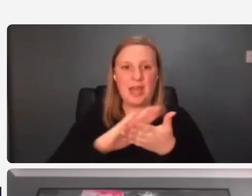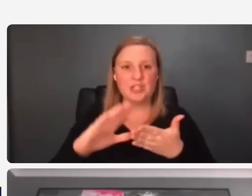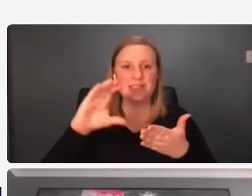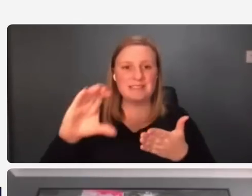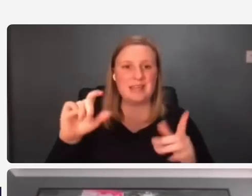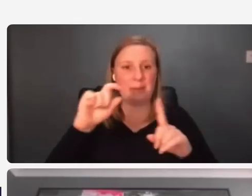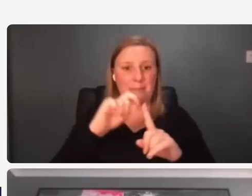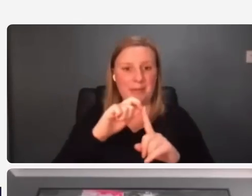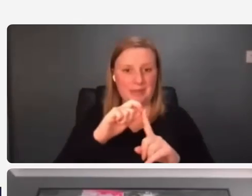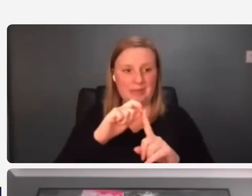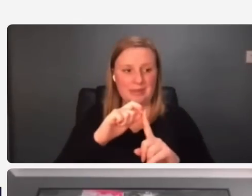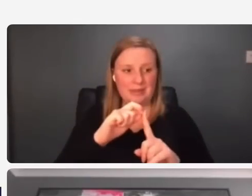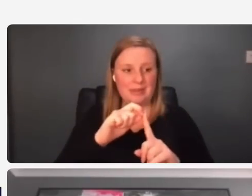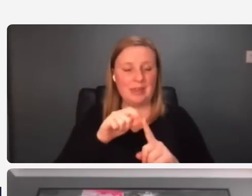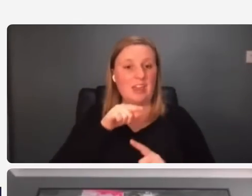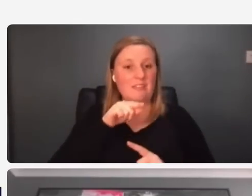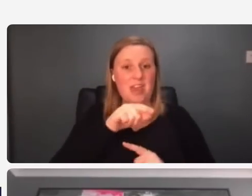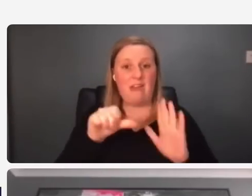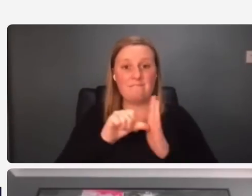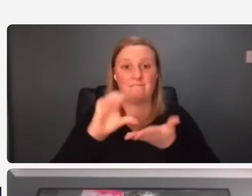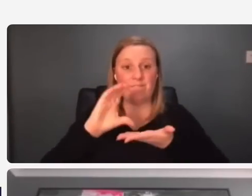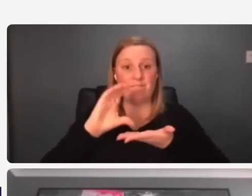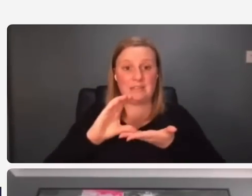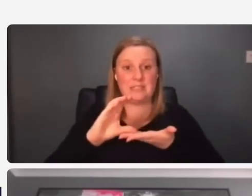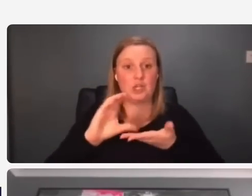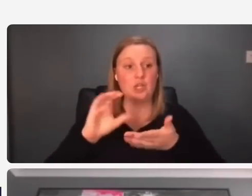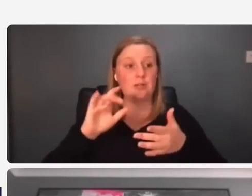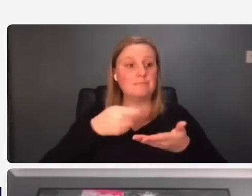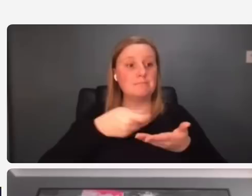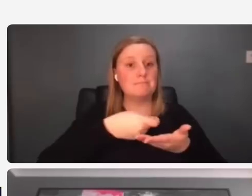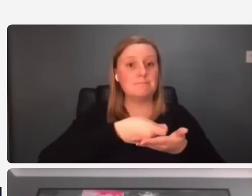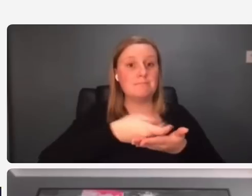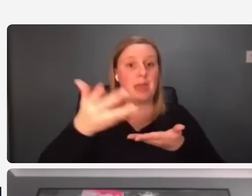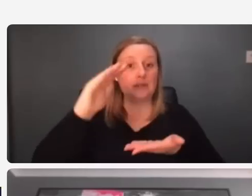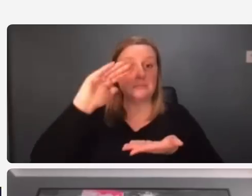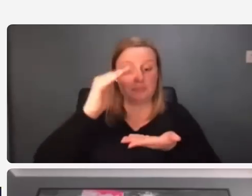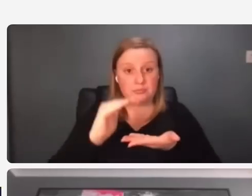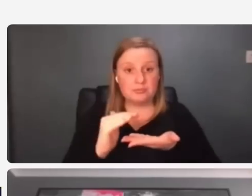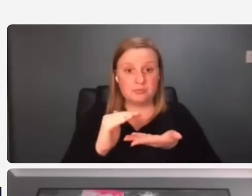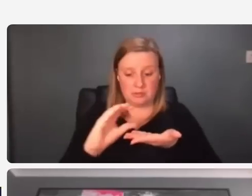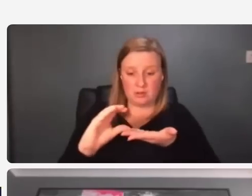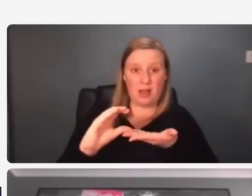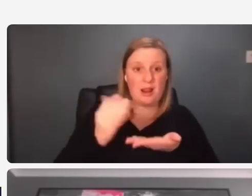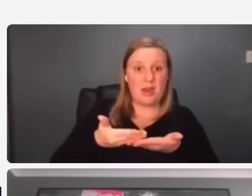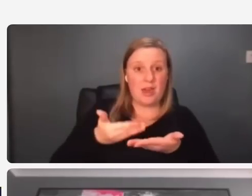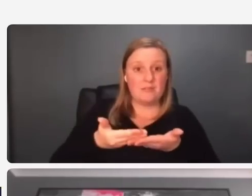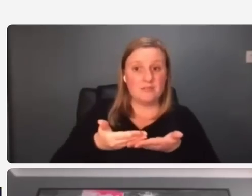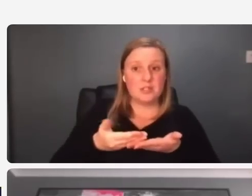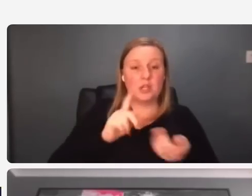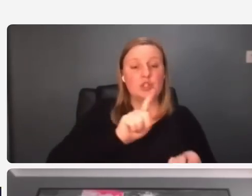being held when they transition to the Support at Home Program? Thanks Nick. Good question. No.